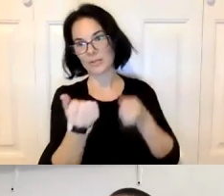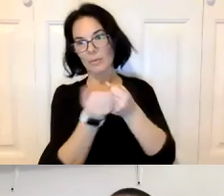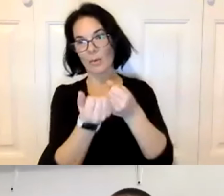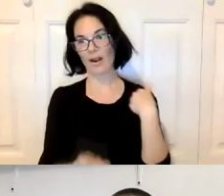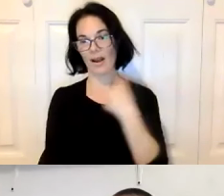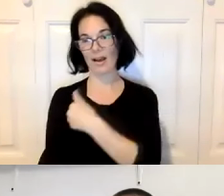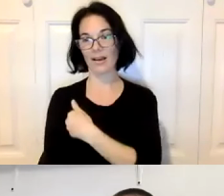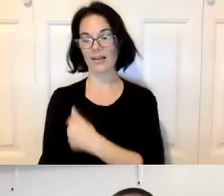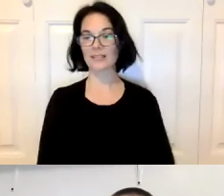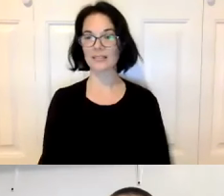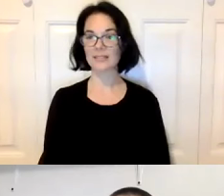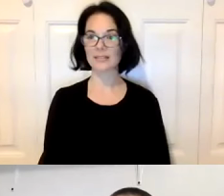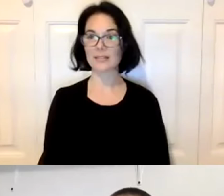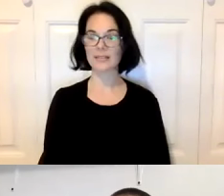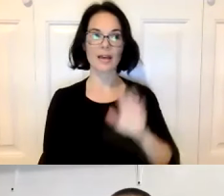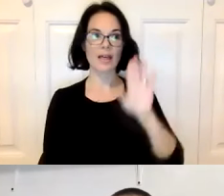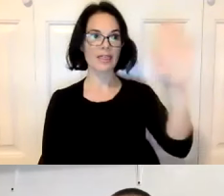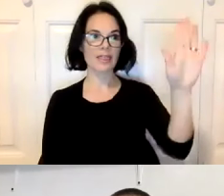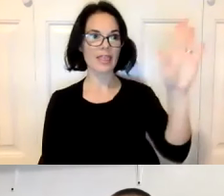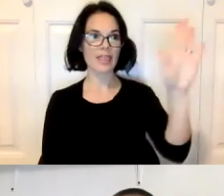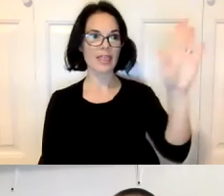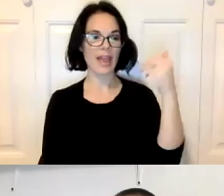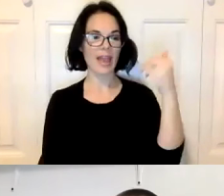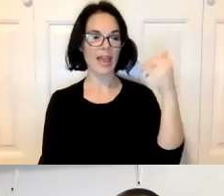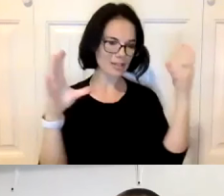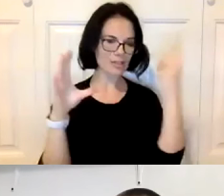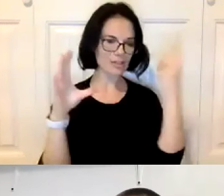a vision for healthy and safe and thriving communities.